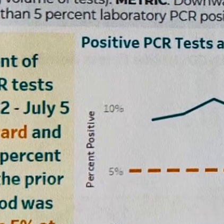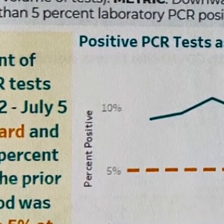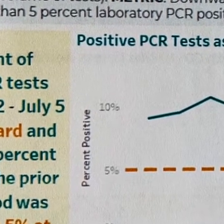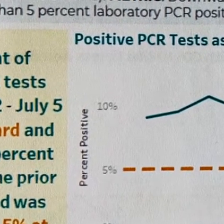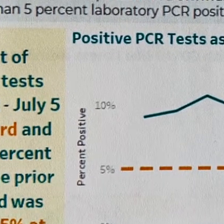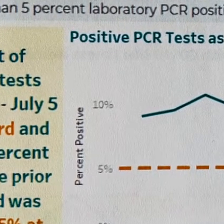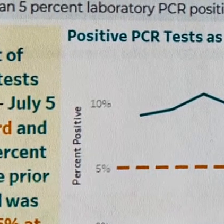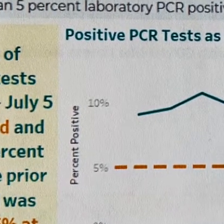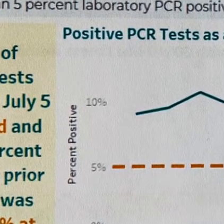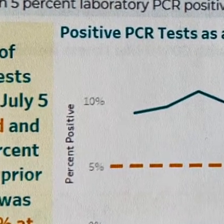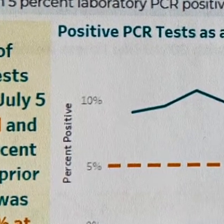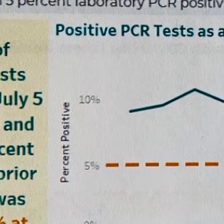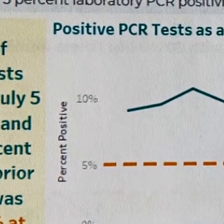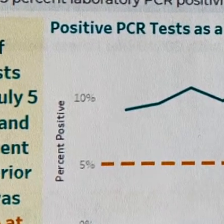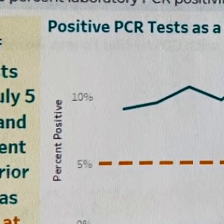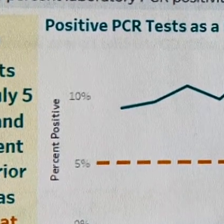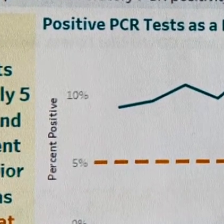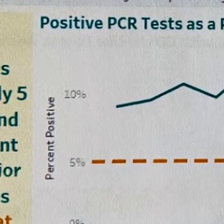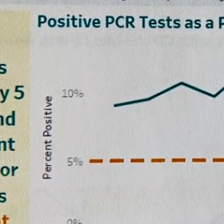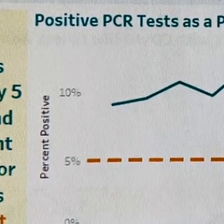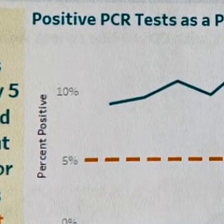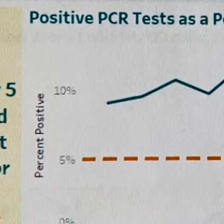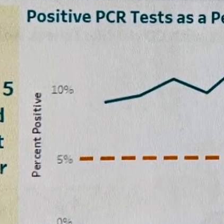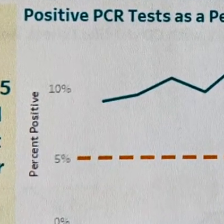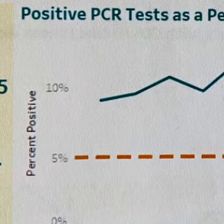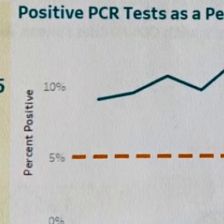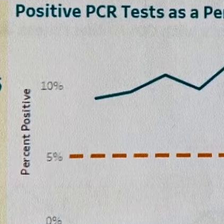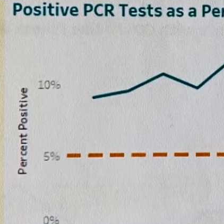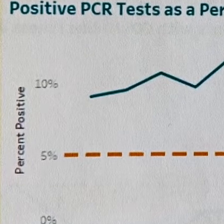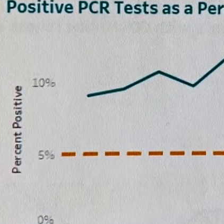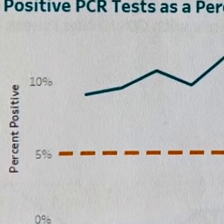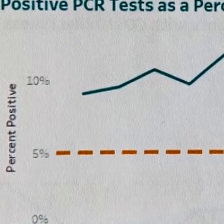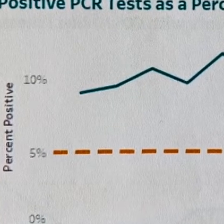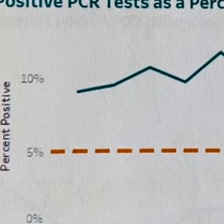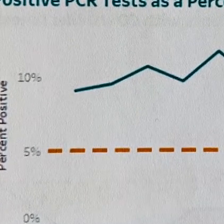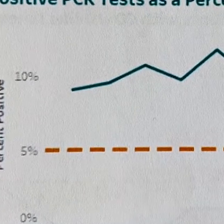we're now at about 10.8%, so we failed this metric, if you will.